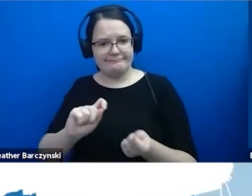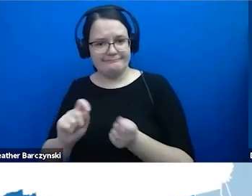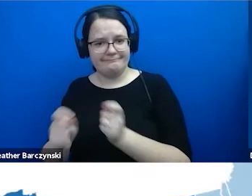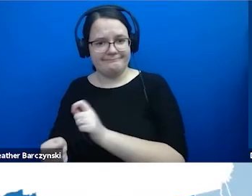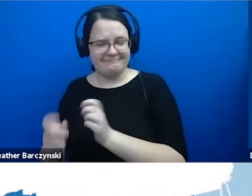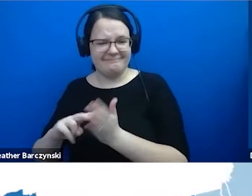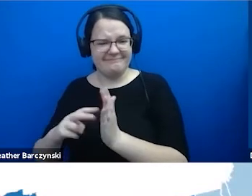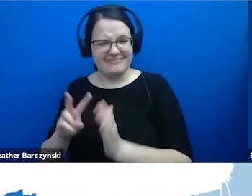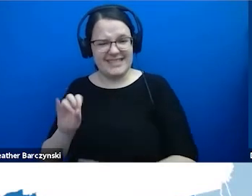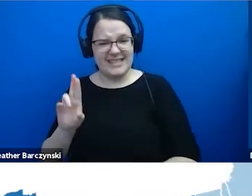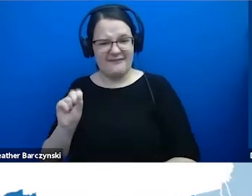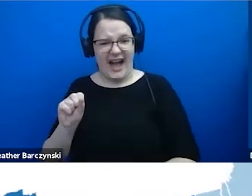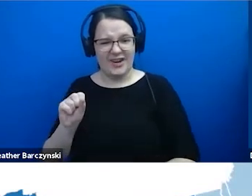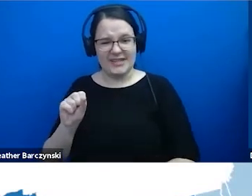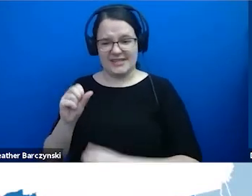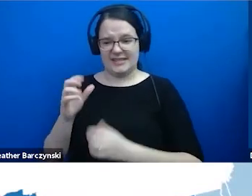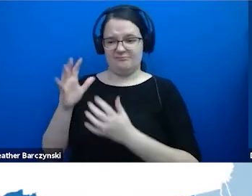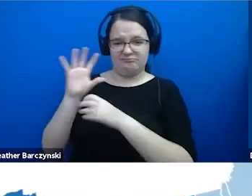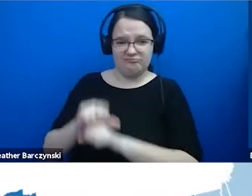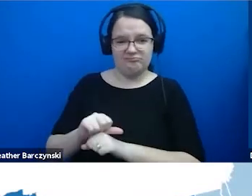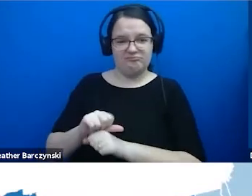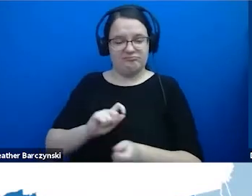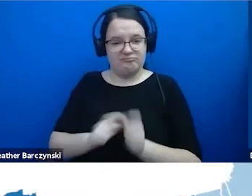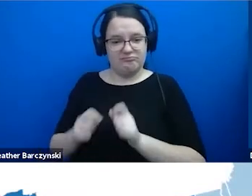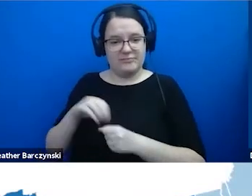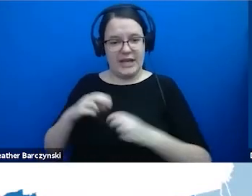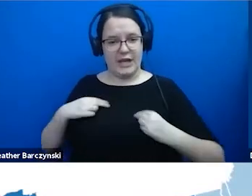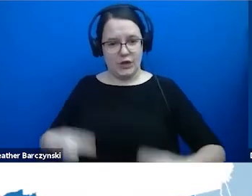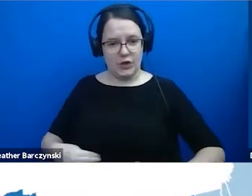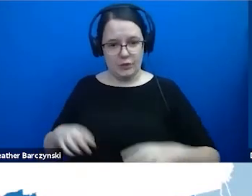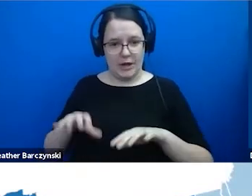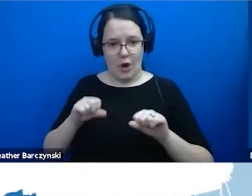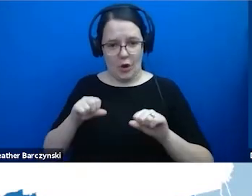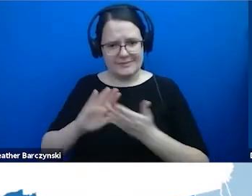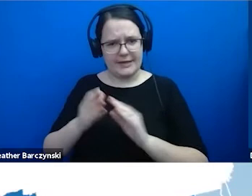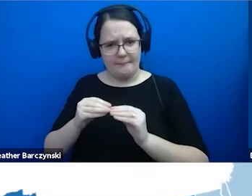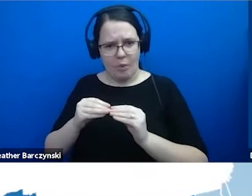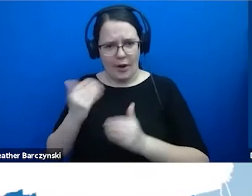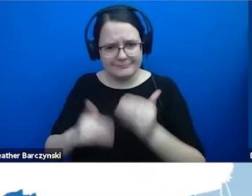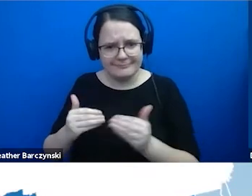the human host they become uh more efficient and in particular most of the mutations seem